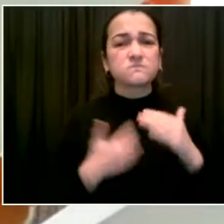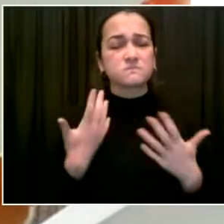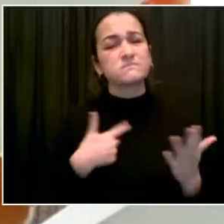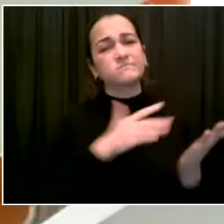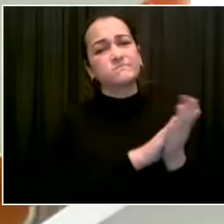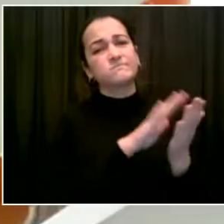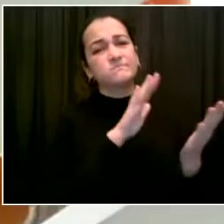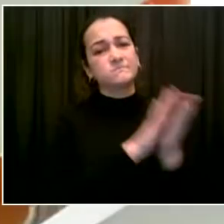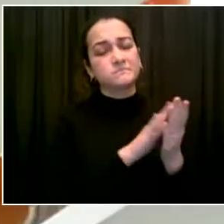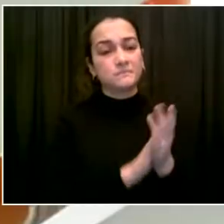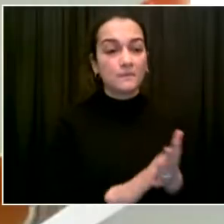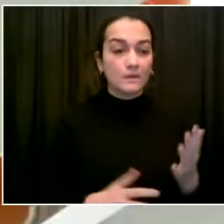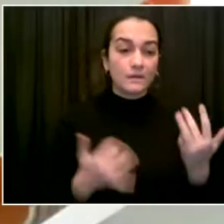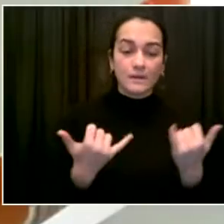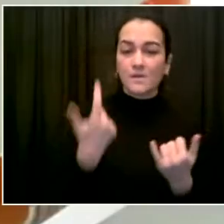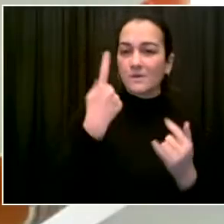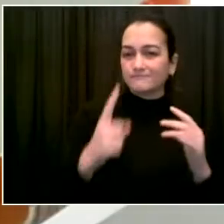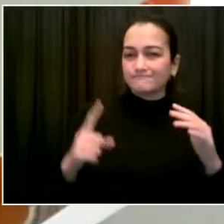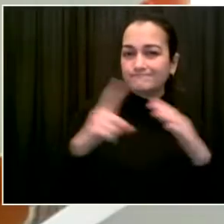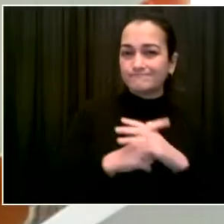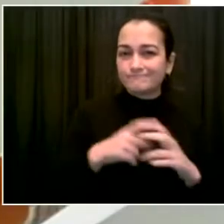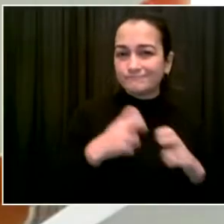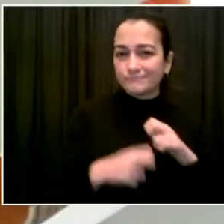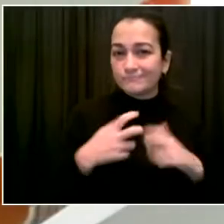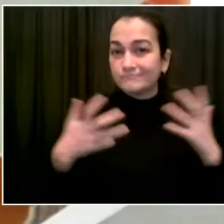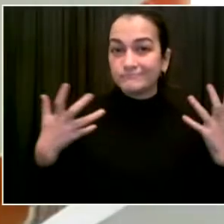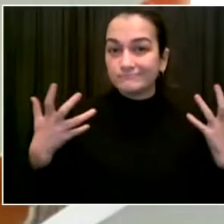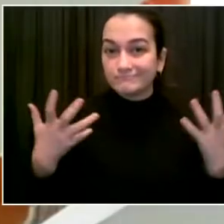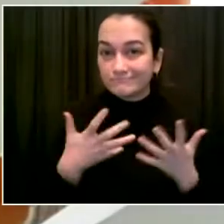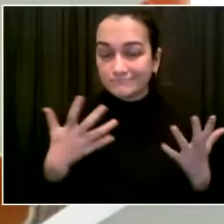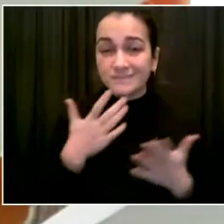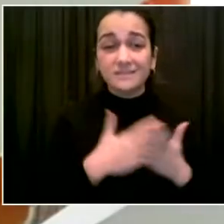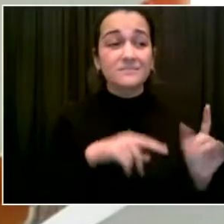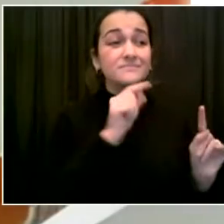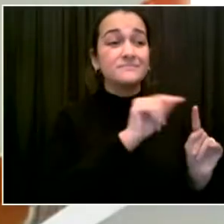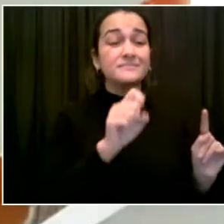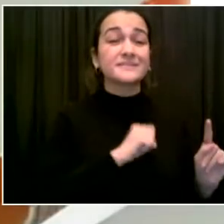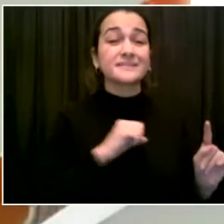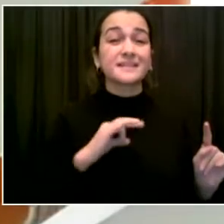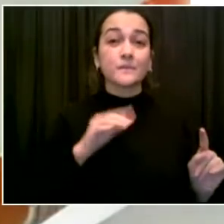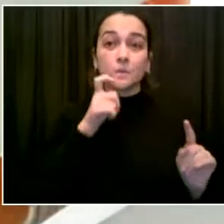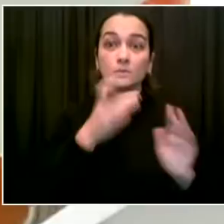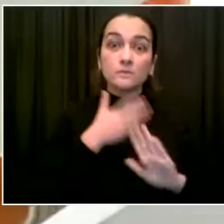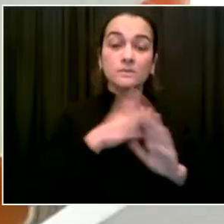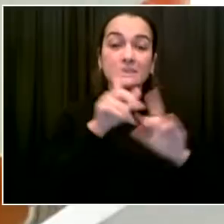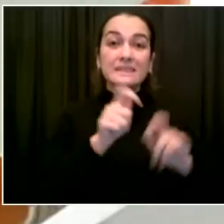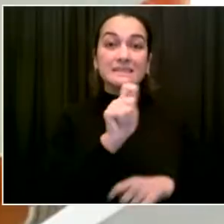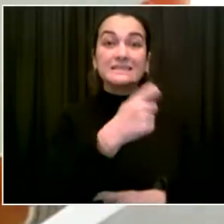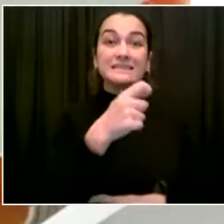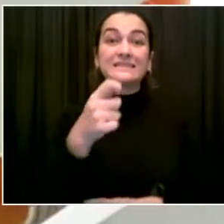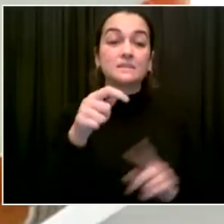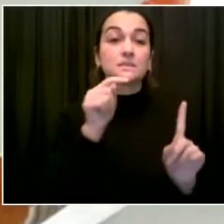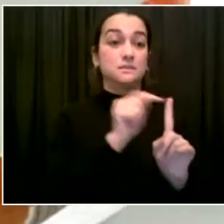WE HAVE A VERY GOOD LINE WHAT'S GOING ACROSS THE CITY. NOW WITH ONE OF THE CHALLENGES IS, SOME OF OUR